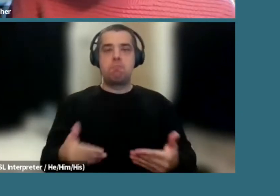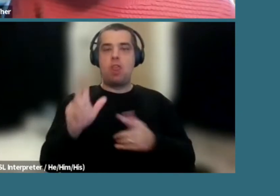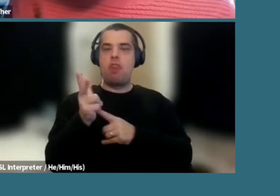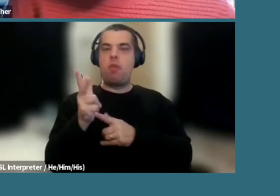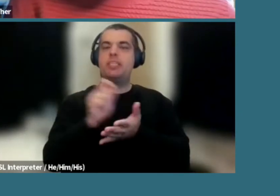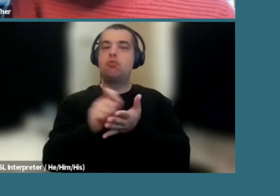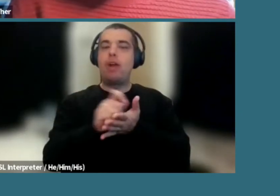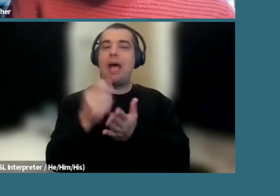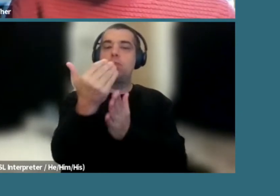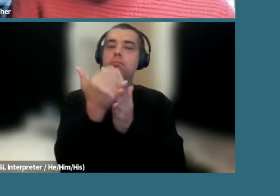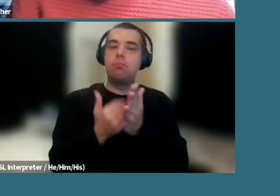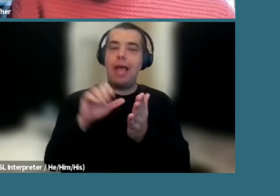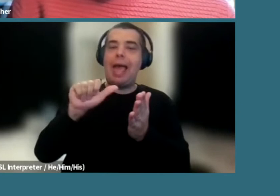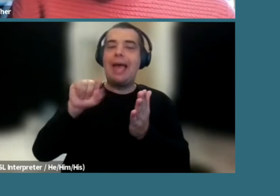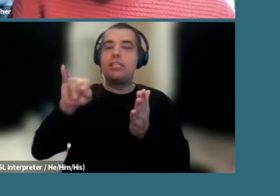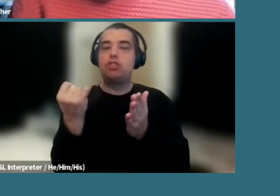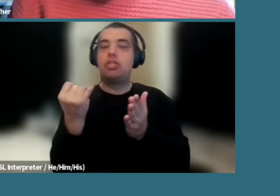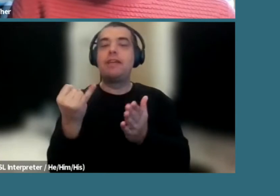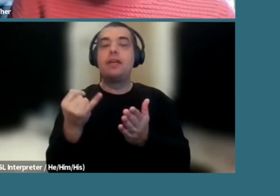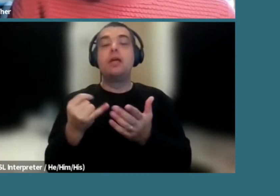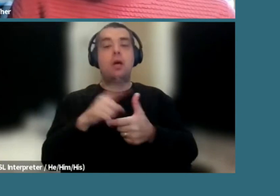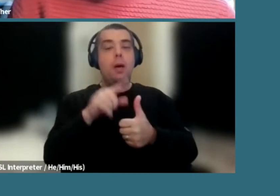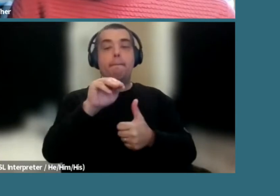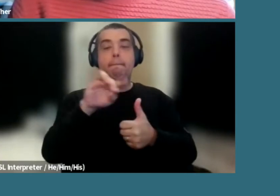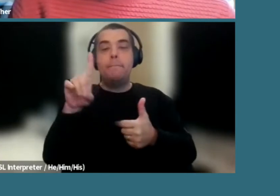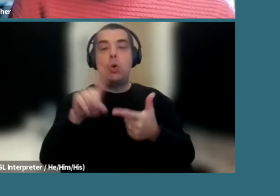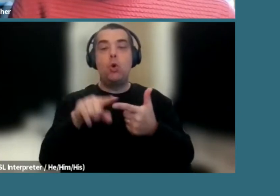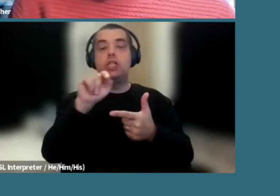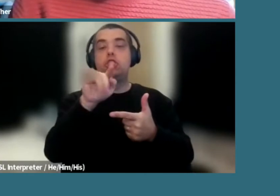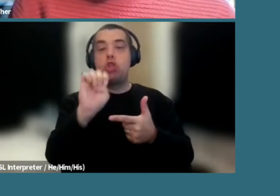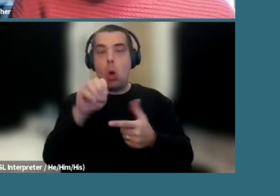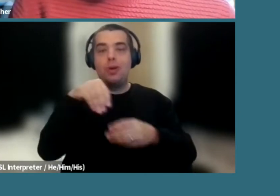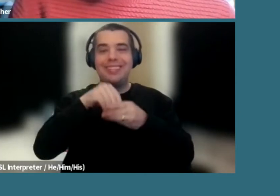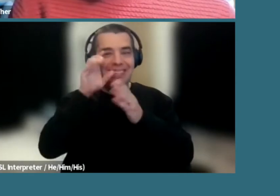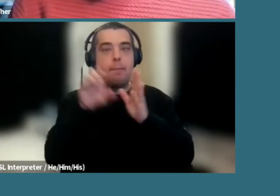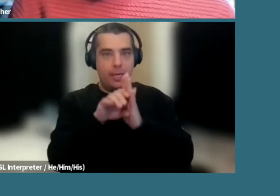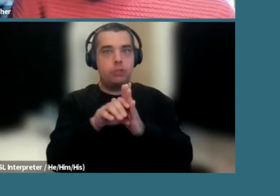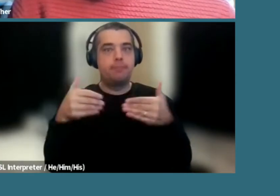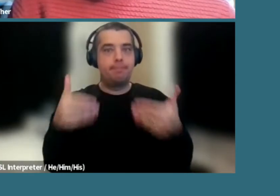a list of adjectives, things that evoke the mood and tone of the piece. [AD] - The prompt appears at bottom left.